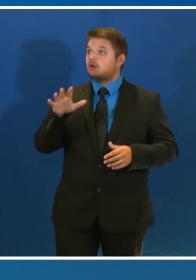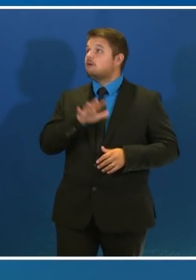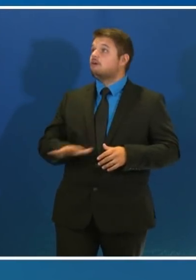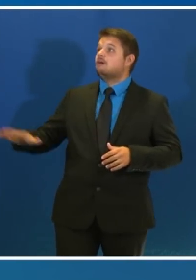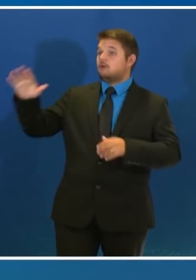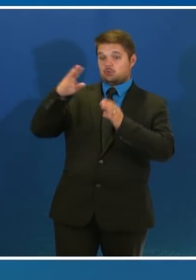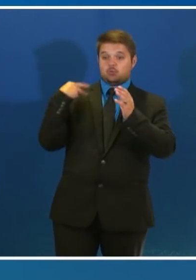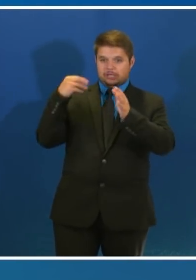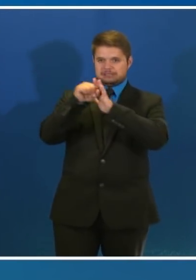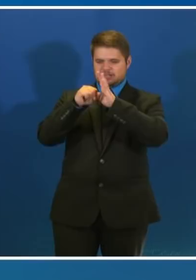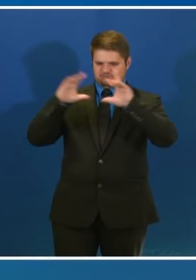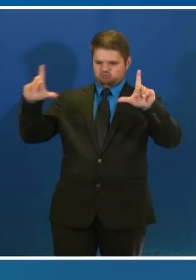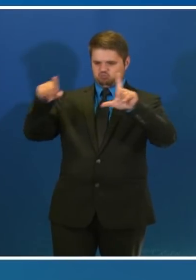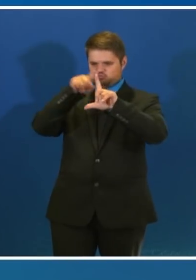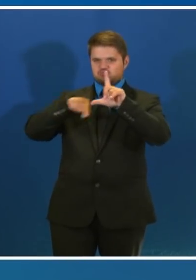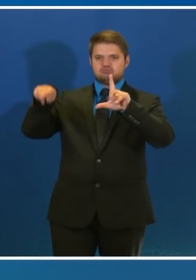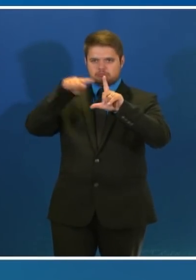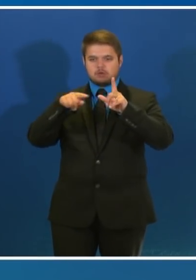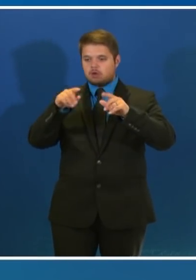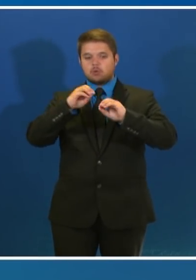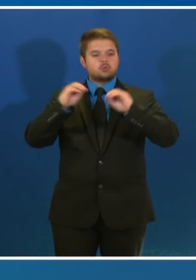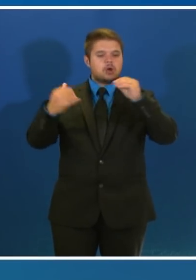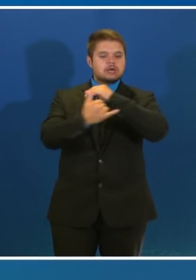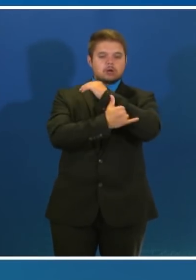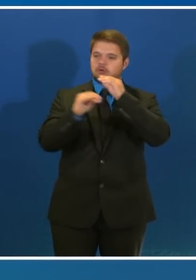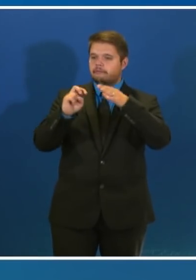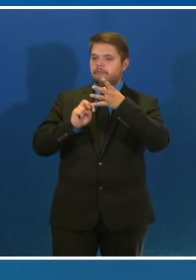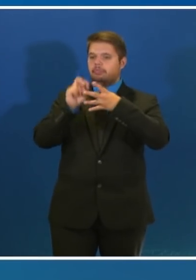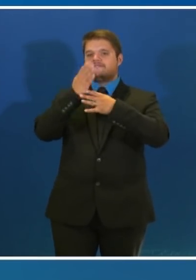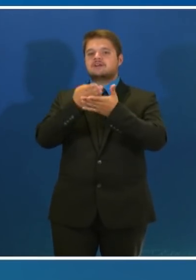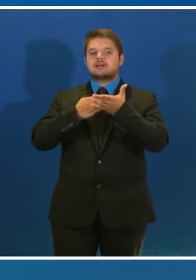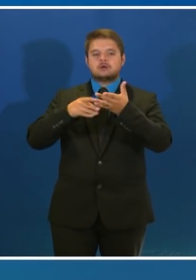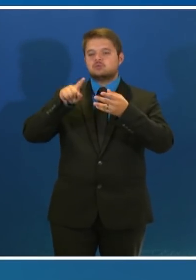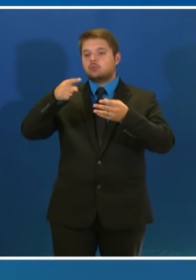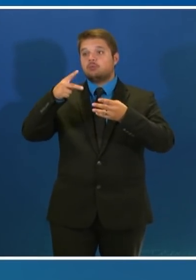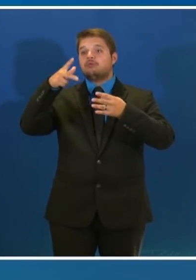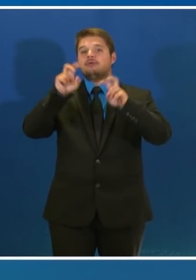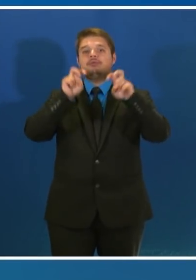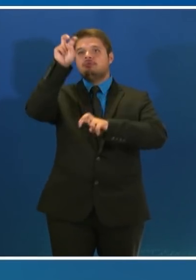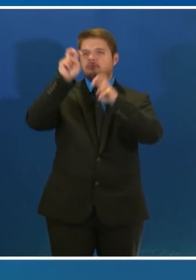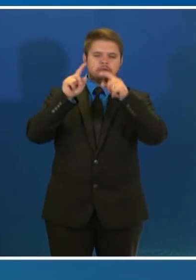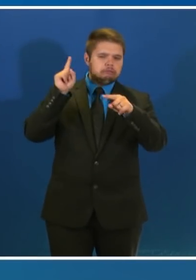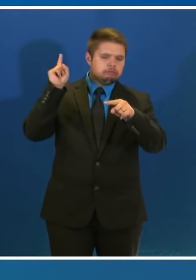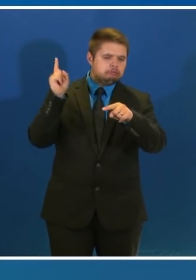this time. And the choices each of us make now will help determine how soon